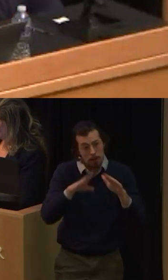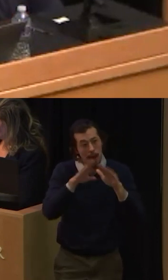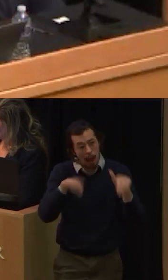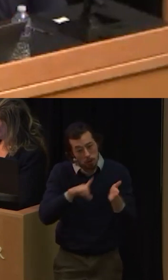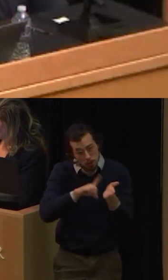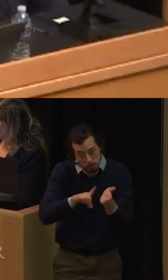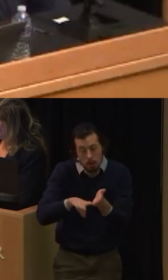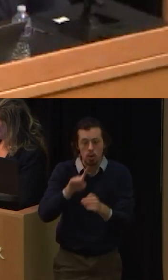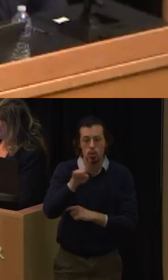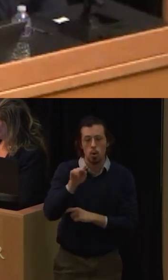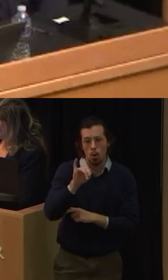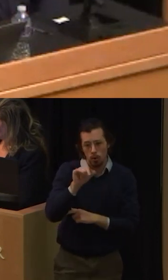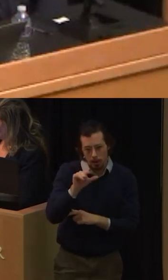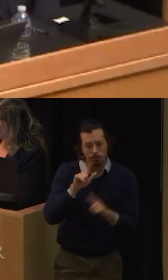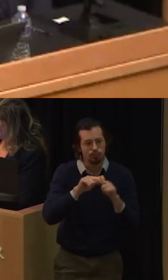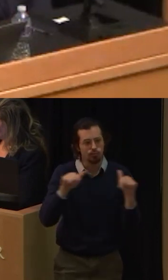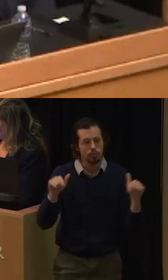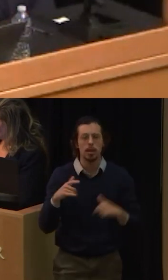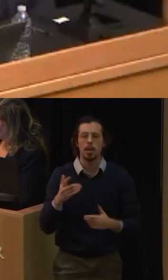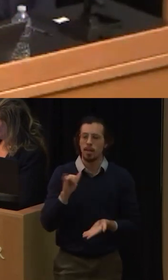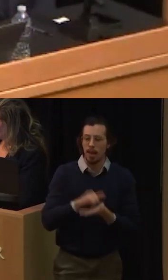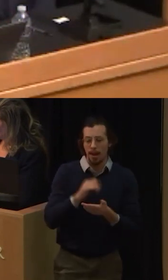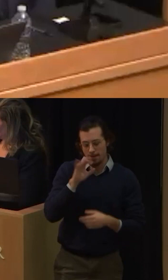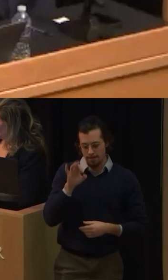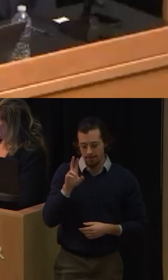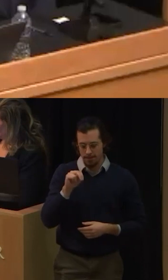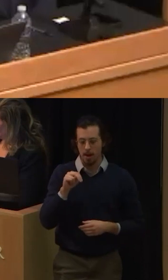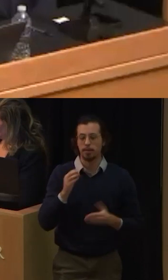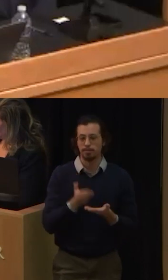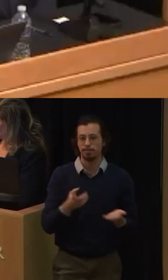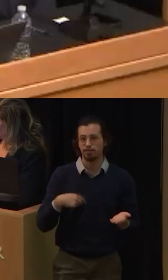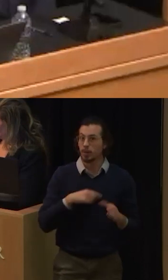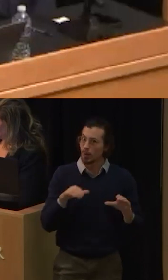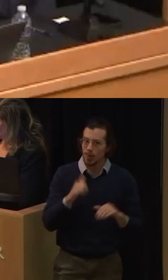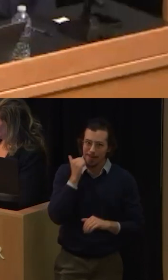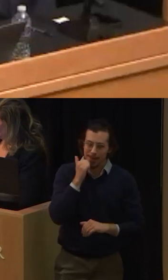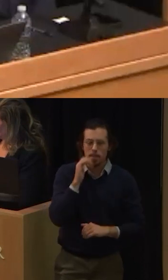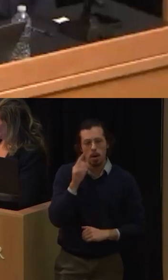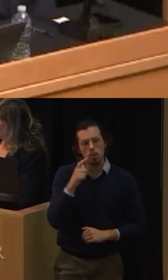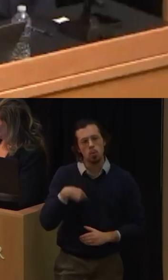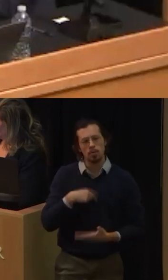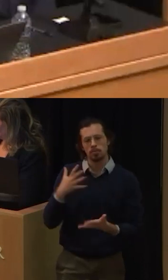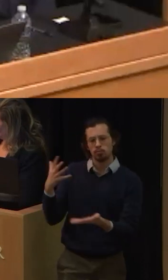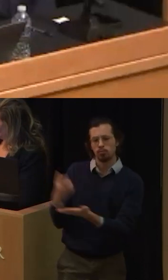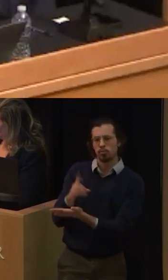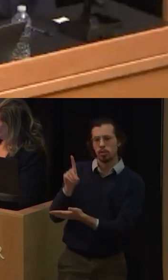all of those fun things that we get to do every day, but, you know, we have used the data from the RASE commission